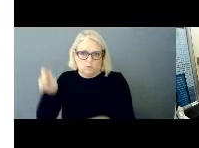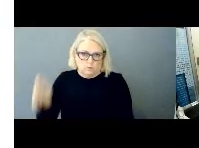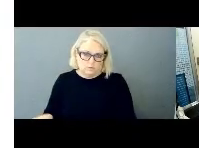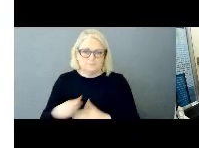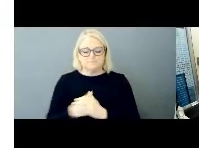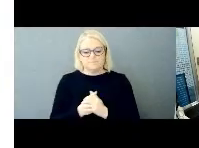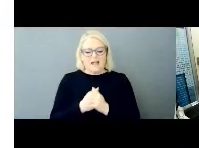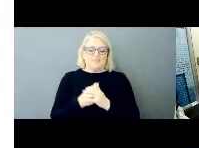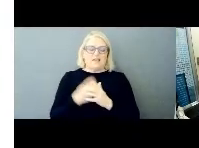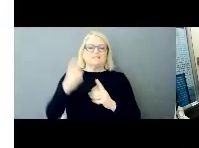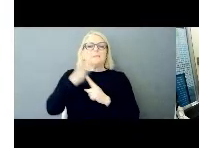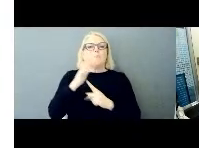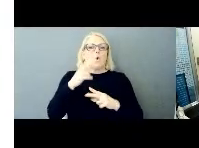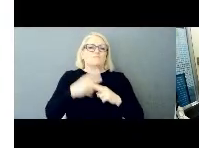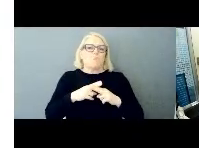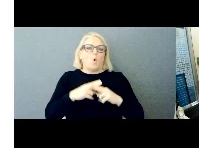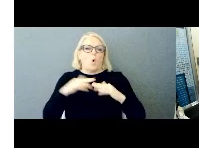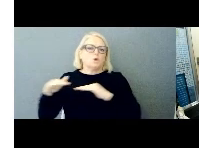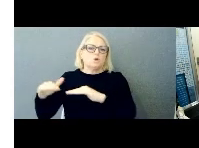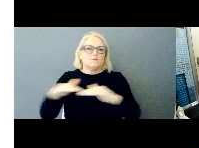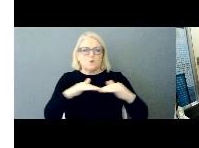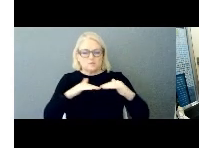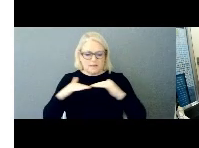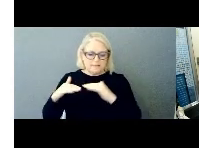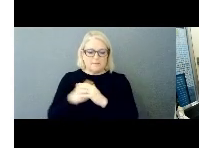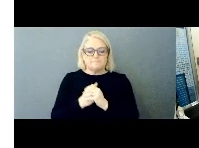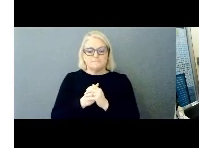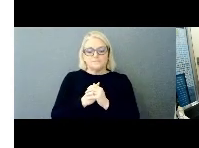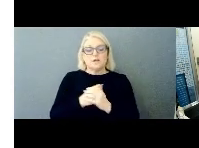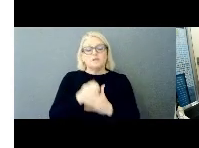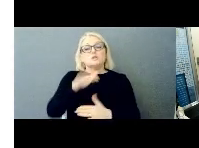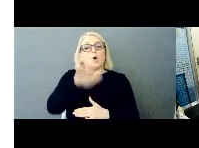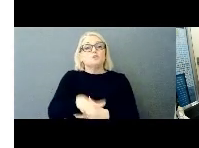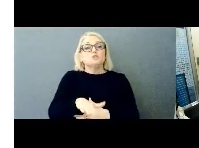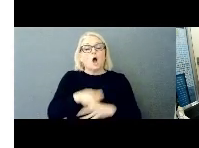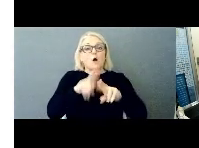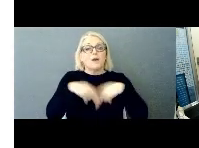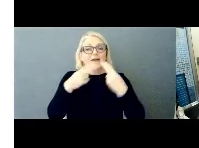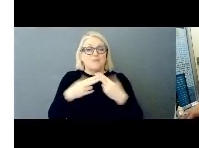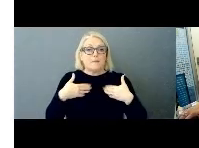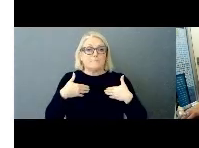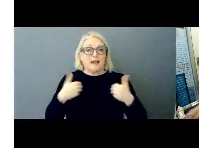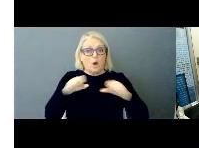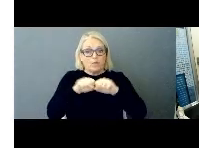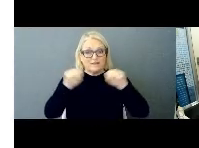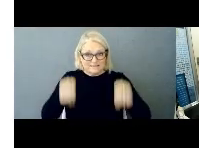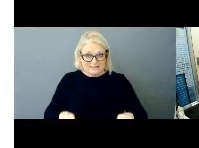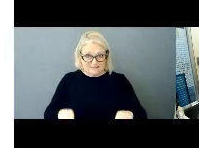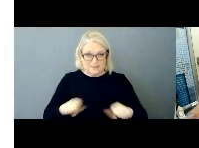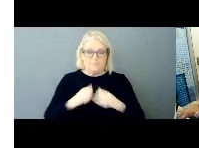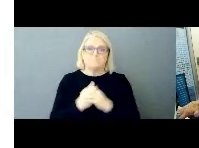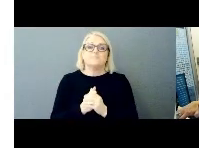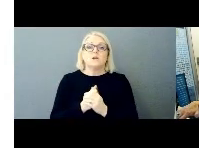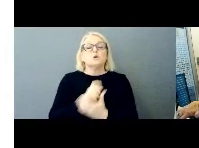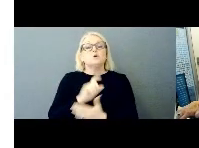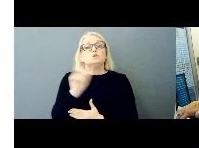And this is the kind of way it can be used in a child and family health system in terms of: What does everybody need all of the time universally,